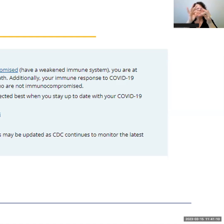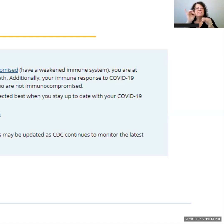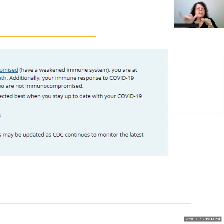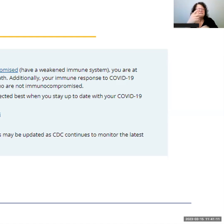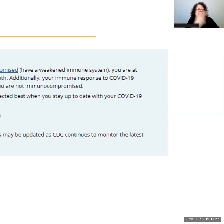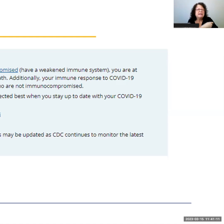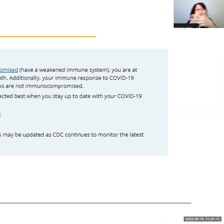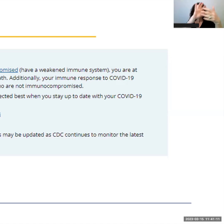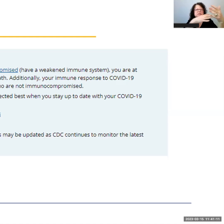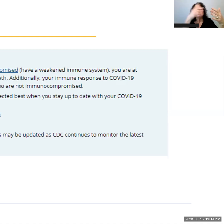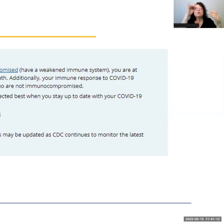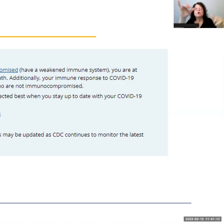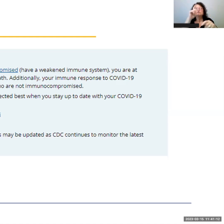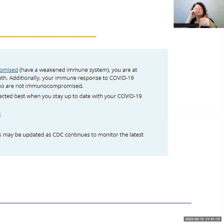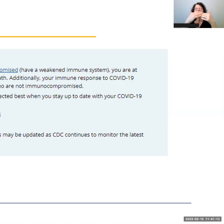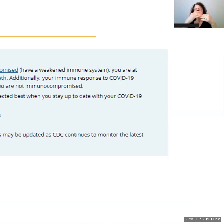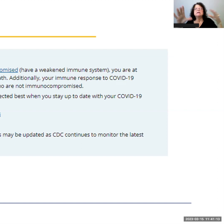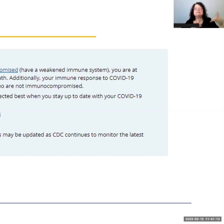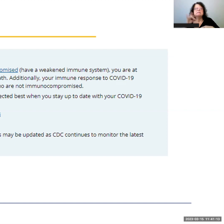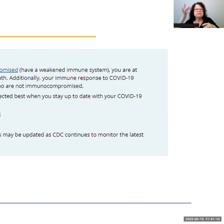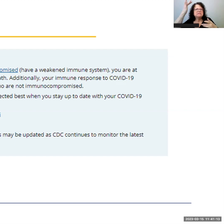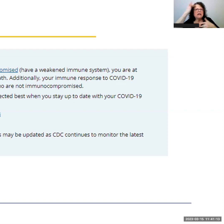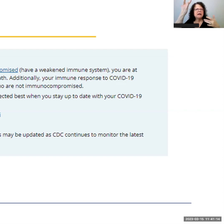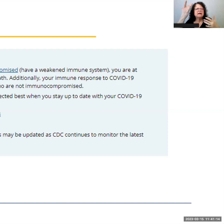who are immunocompromised. But then, when I'm done, I'll show you there's actually